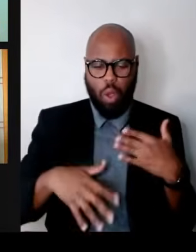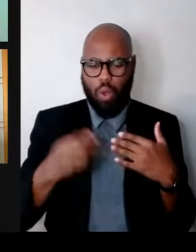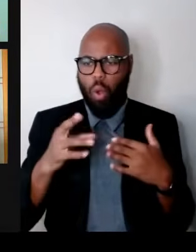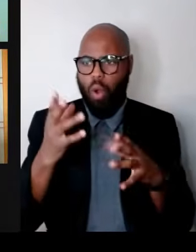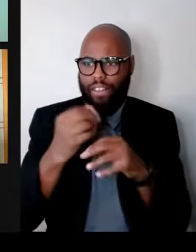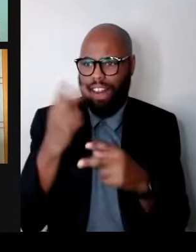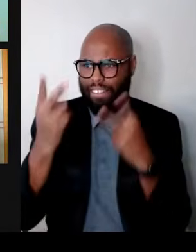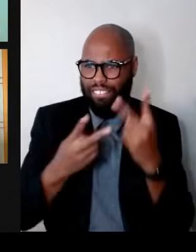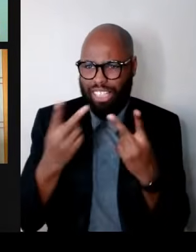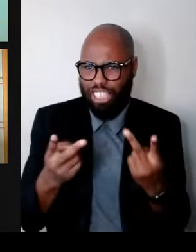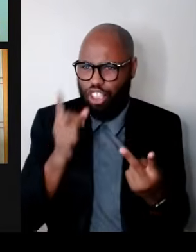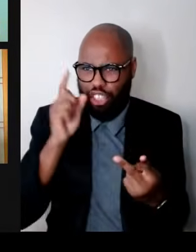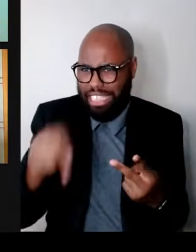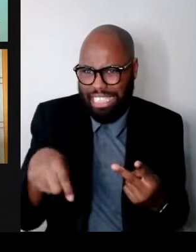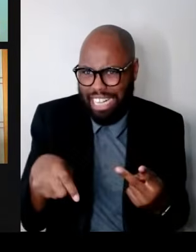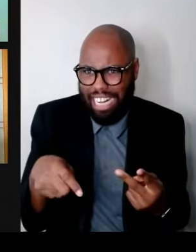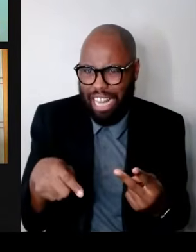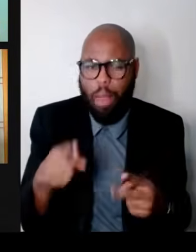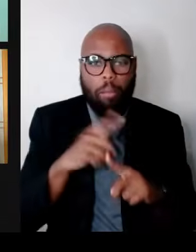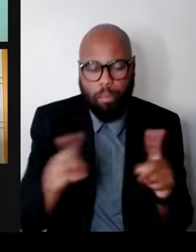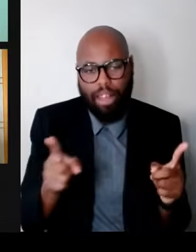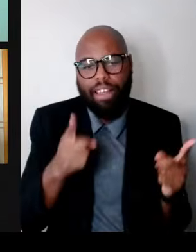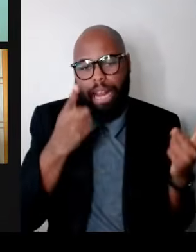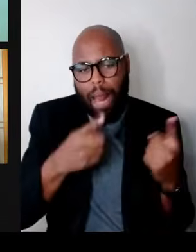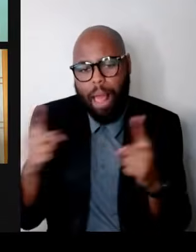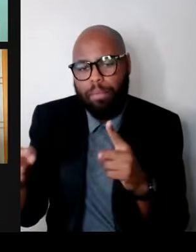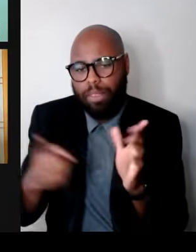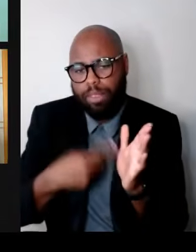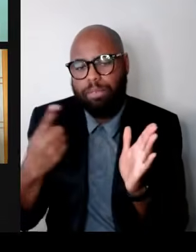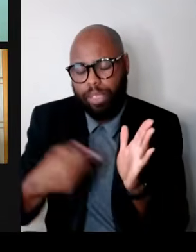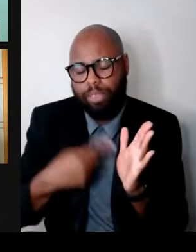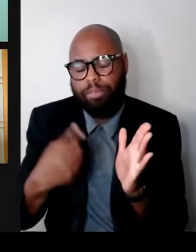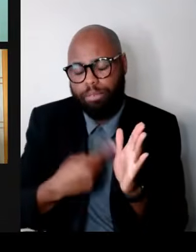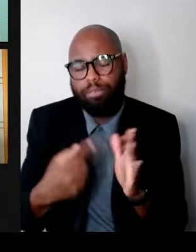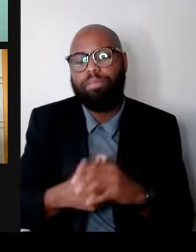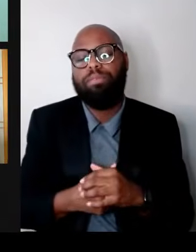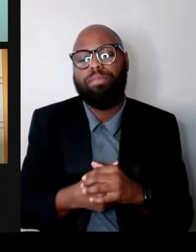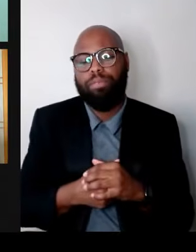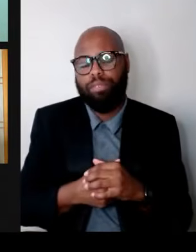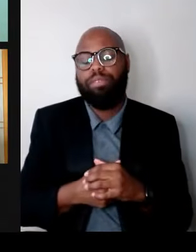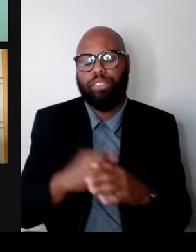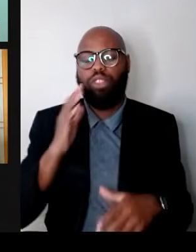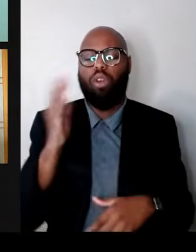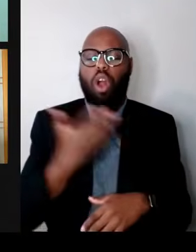but that happens. And so our job is to end this nightmare